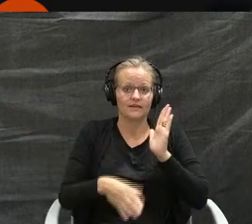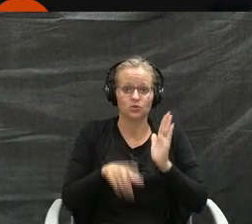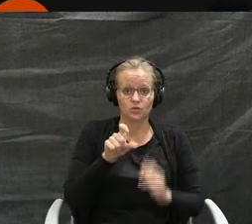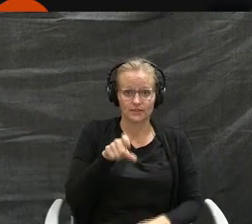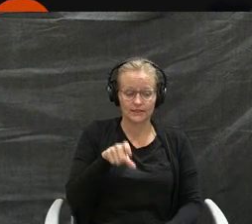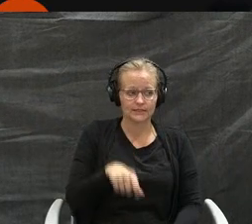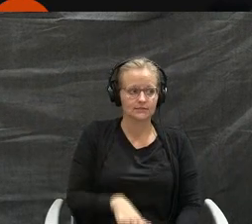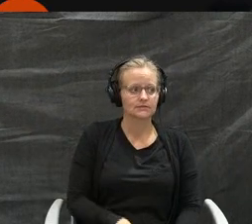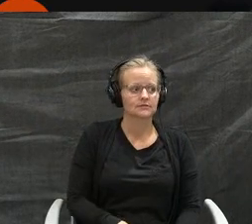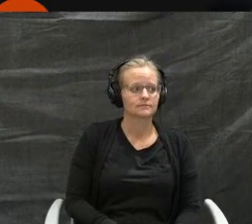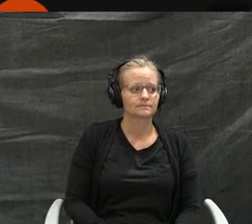Thank you.